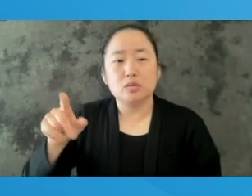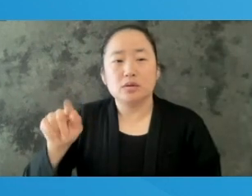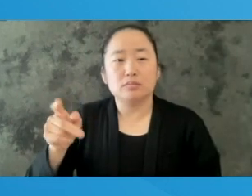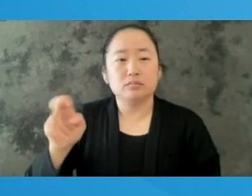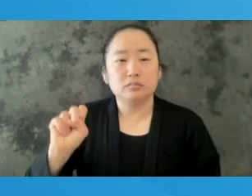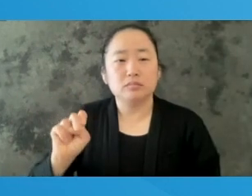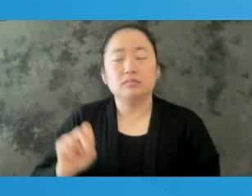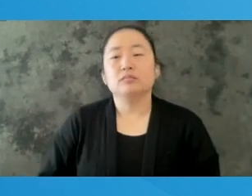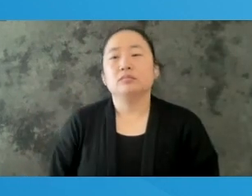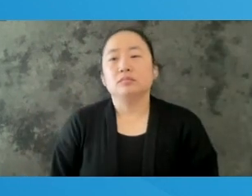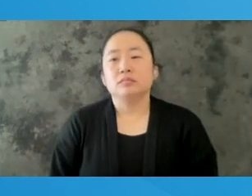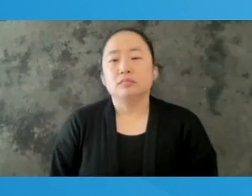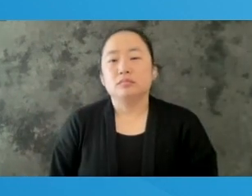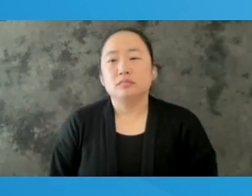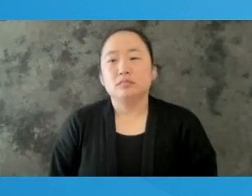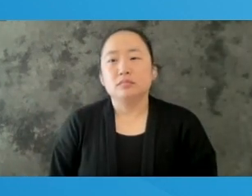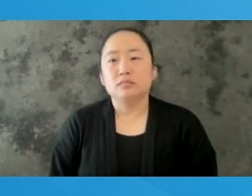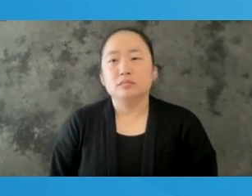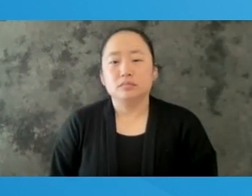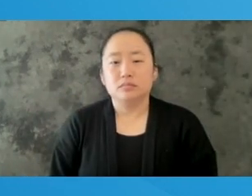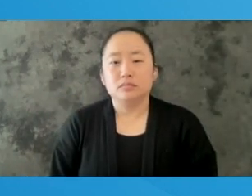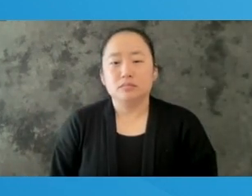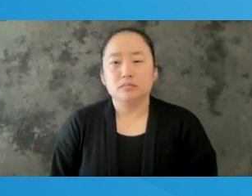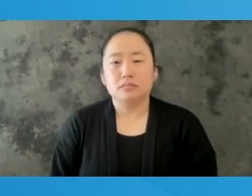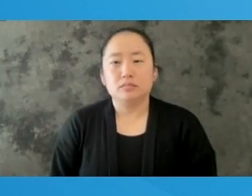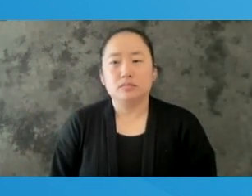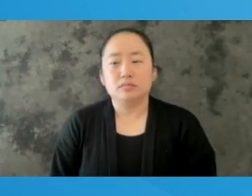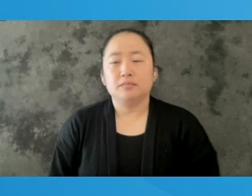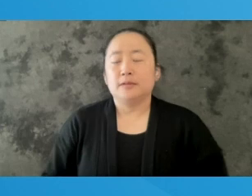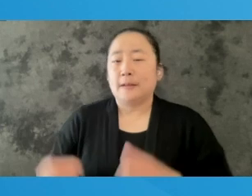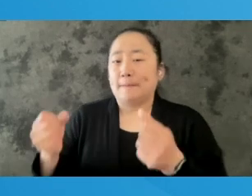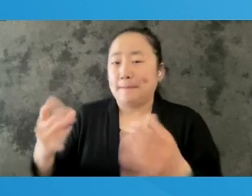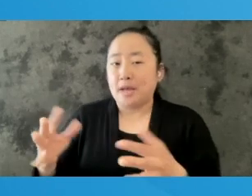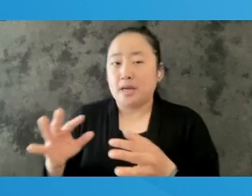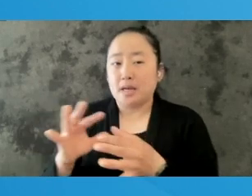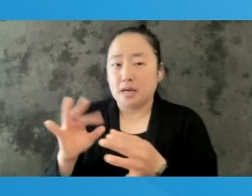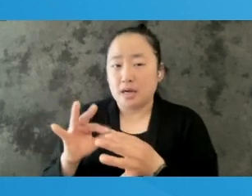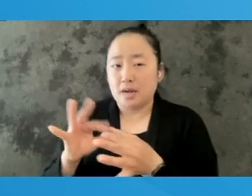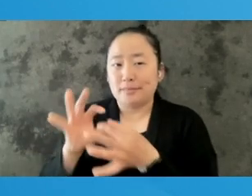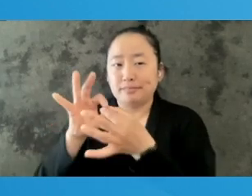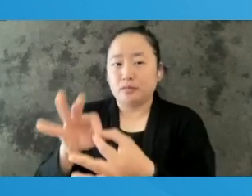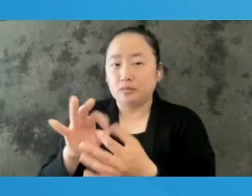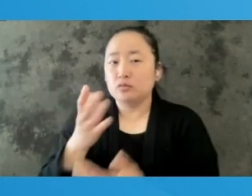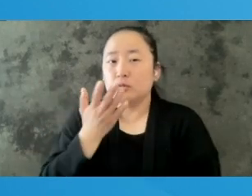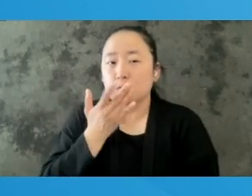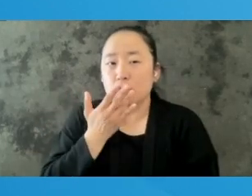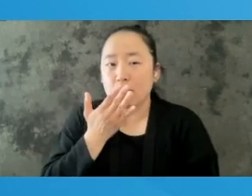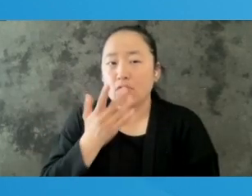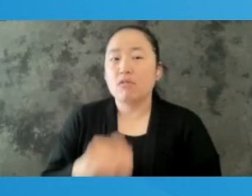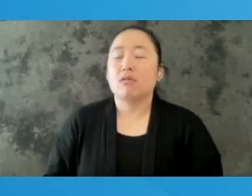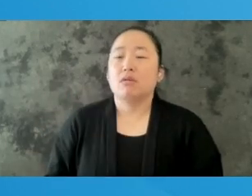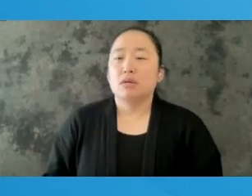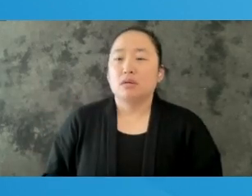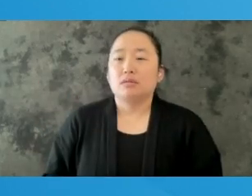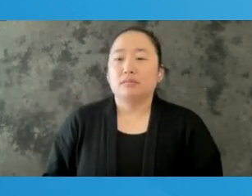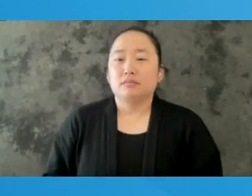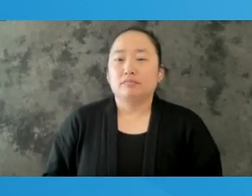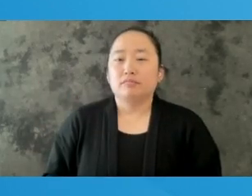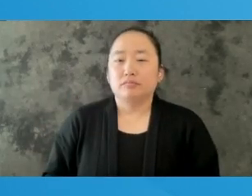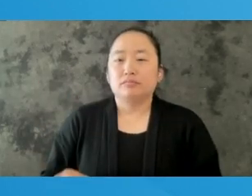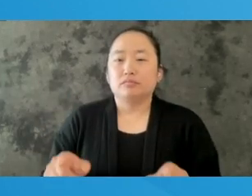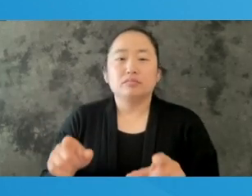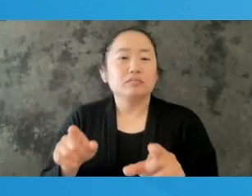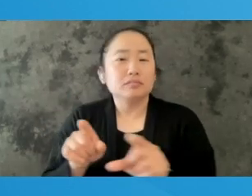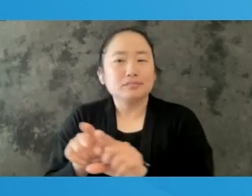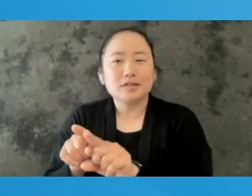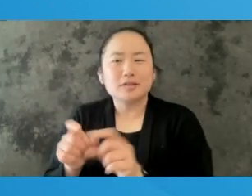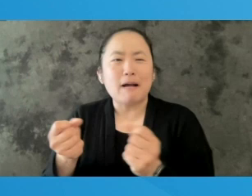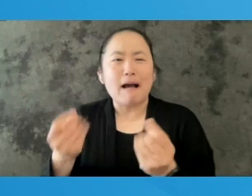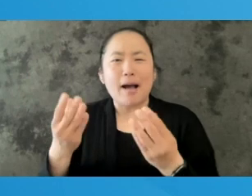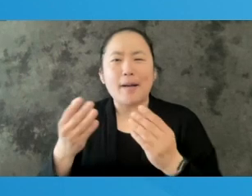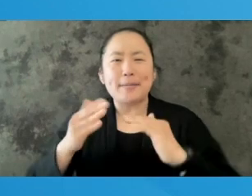So, lots of comments on the colors, but also just so the amount of texture and color feeling